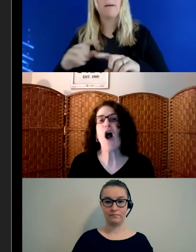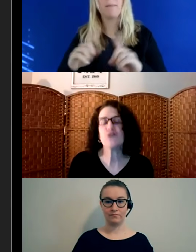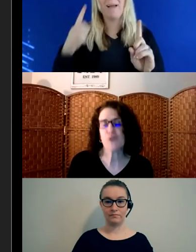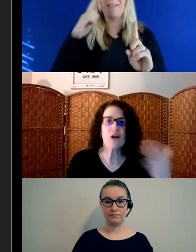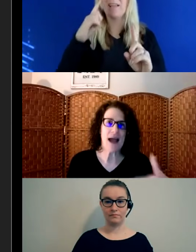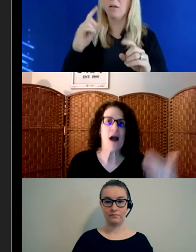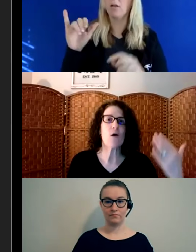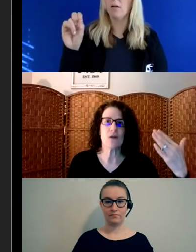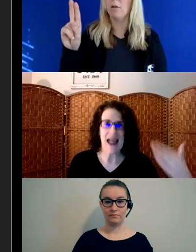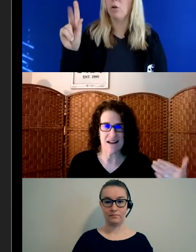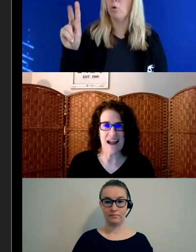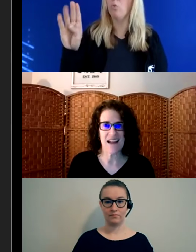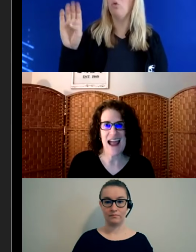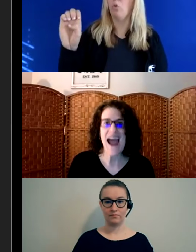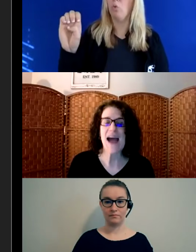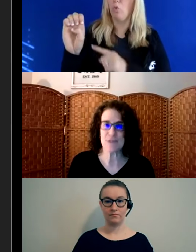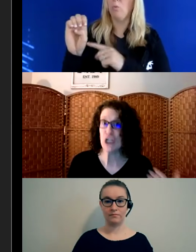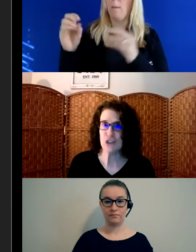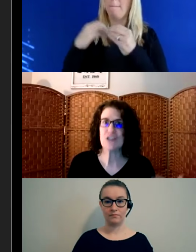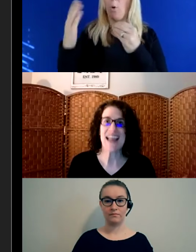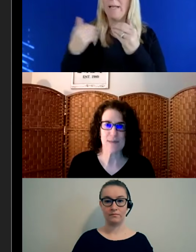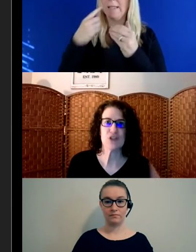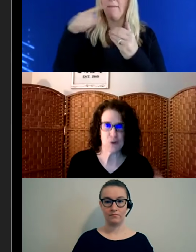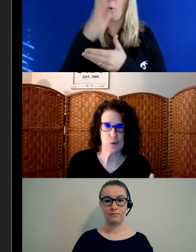I'll talk about how to use the captions shortly.